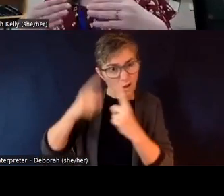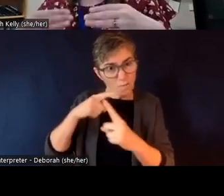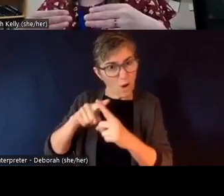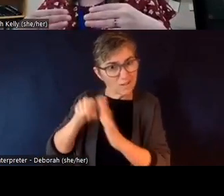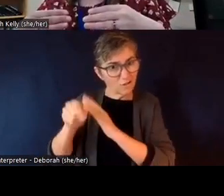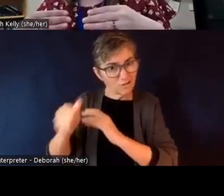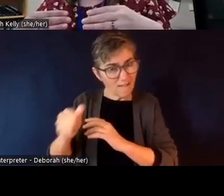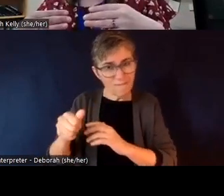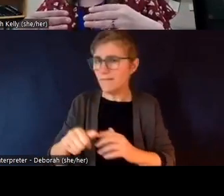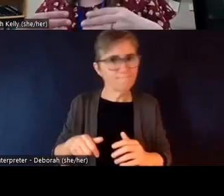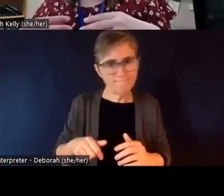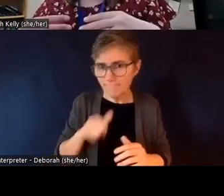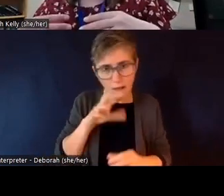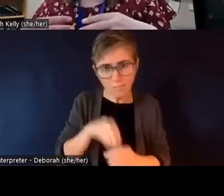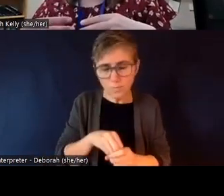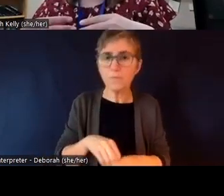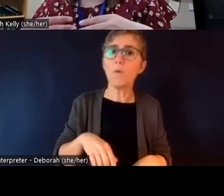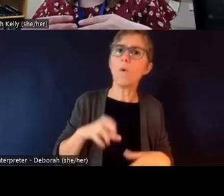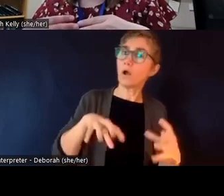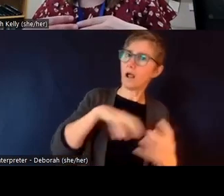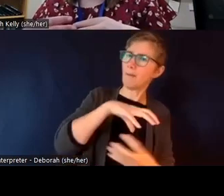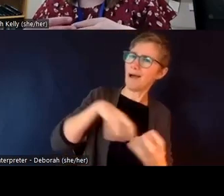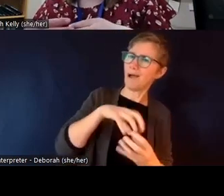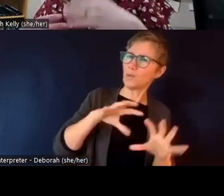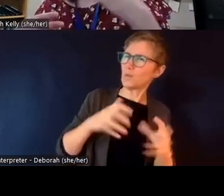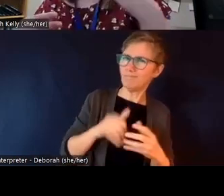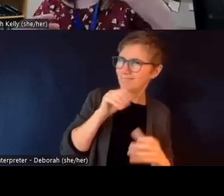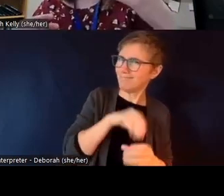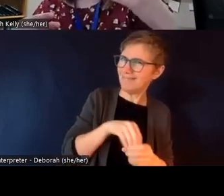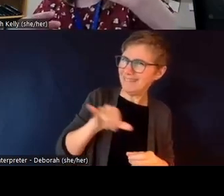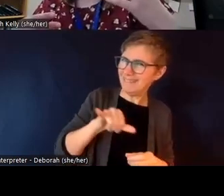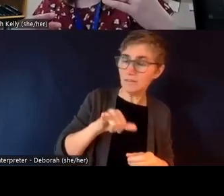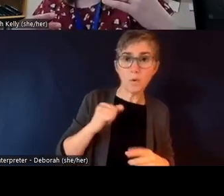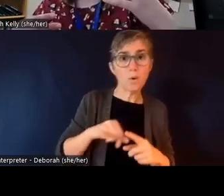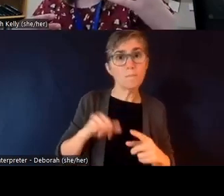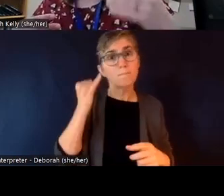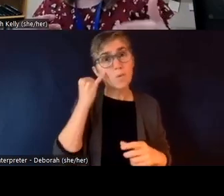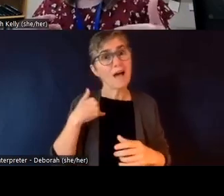wouldn't be doing analyzes to look at if somebody with both a minoritized racial